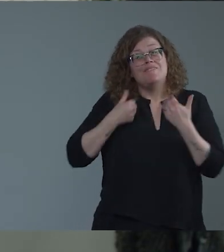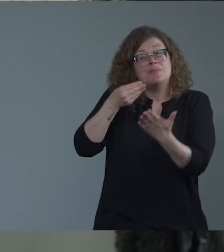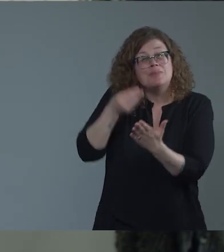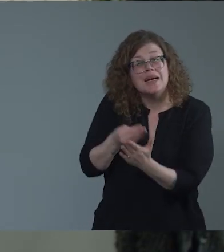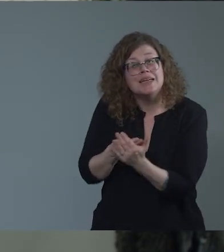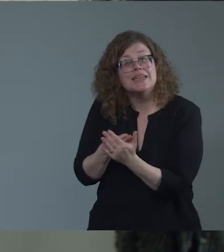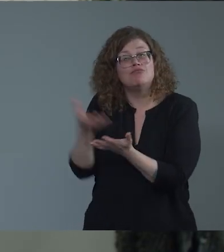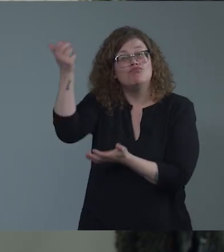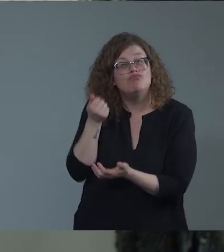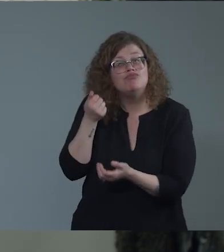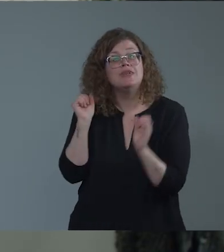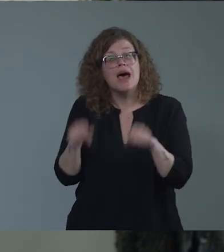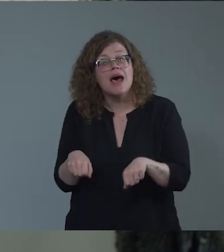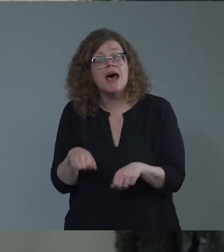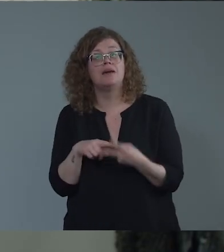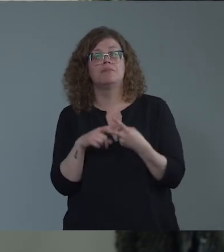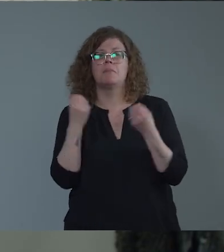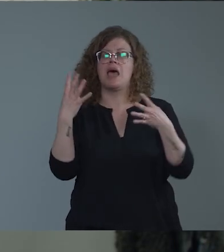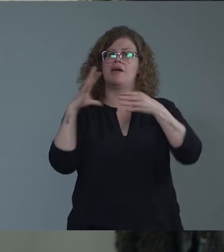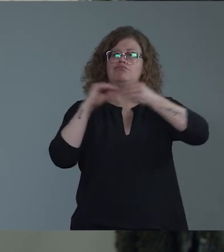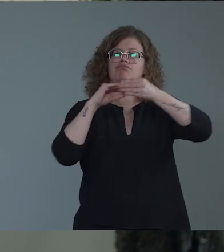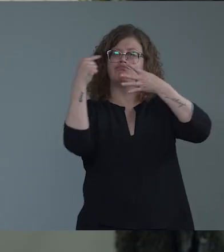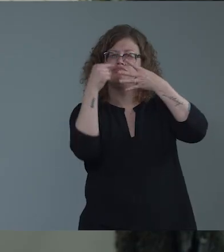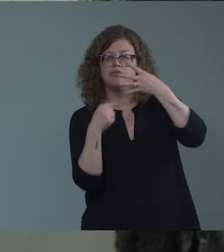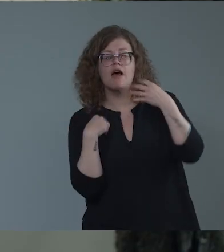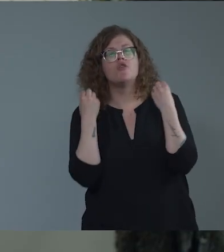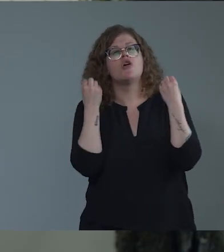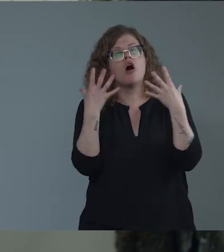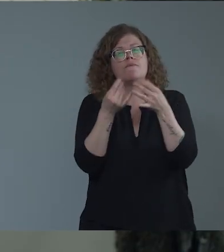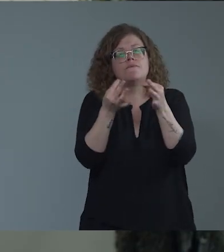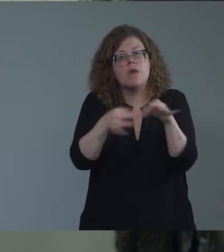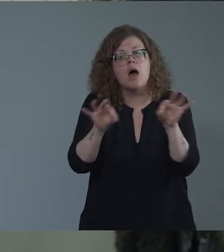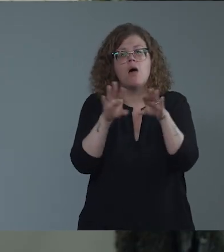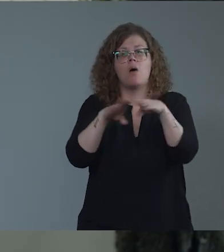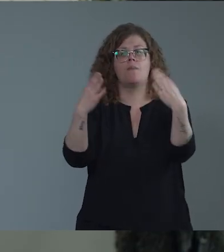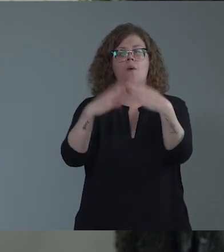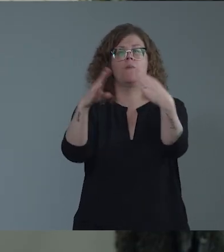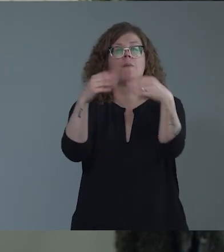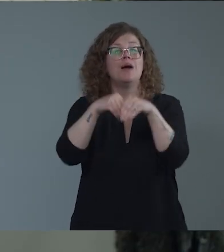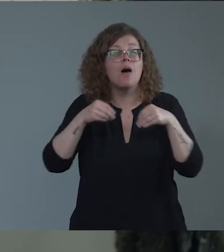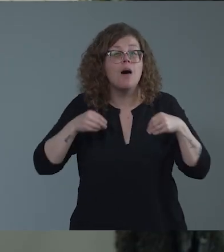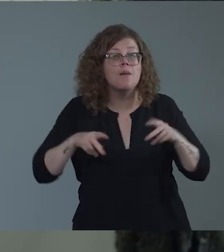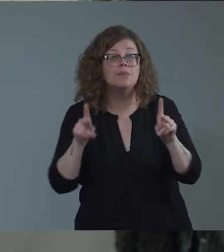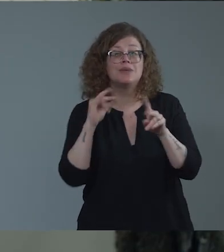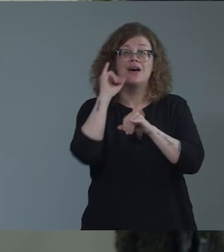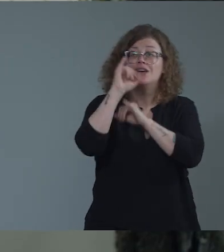to travel abroad and bring their skills to other parts of the world. And so it's really important for us to maintain that open door